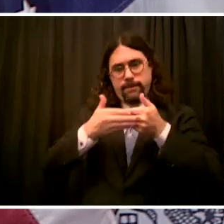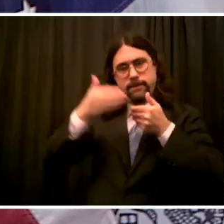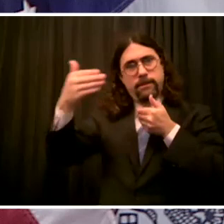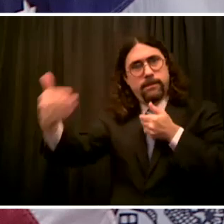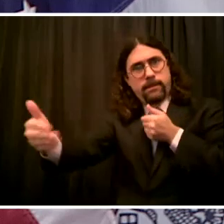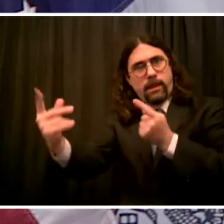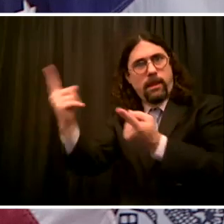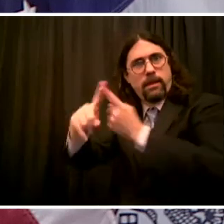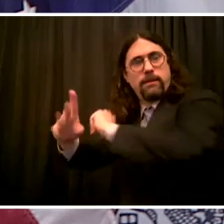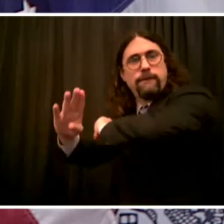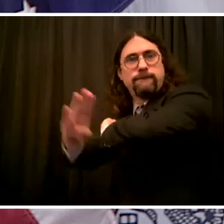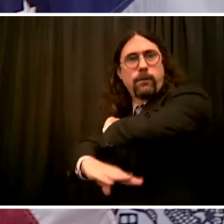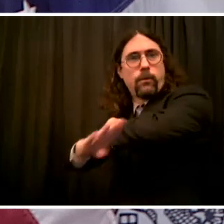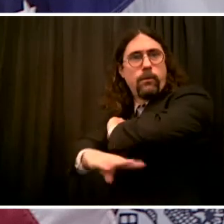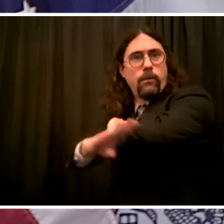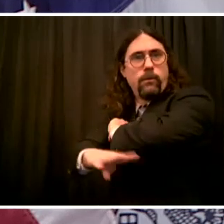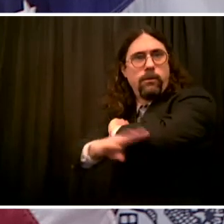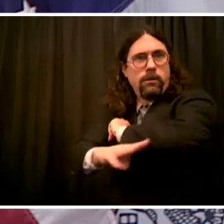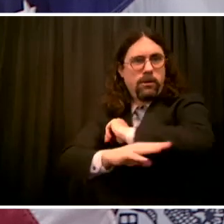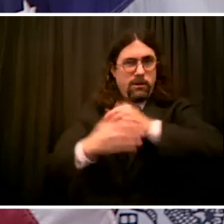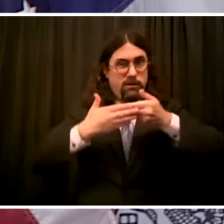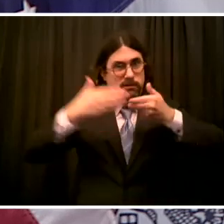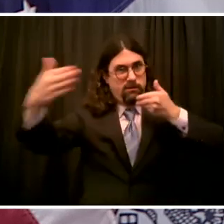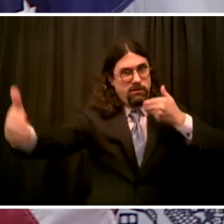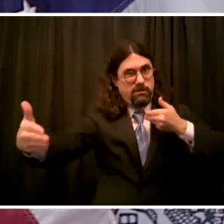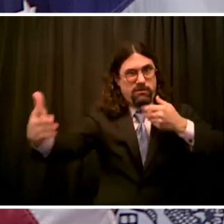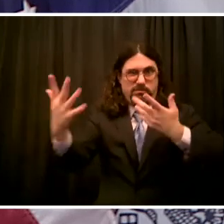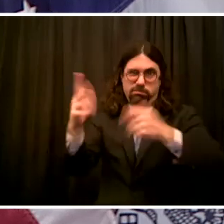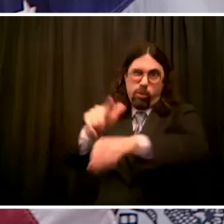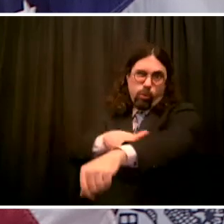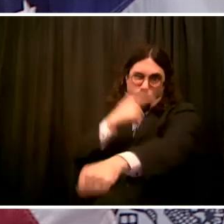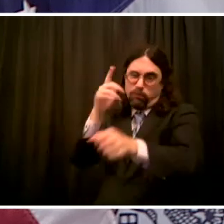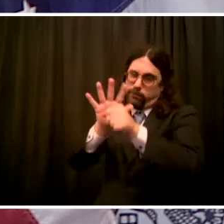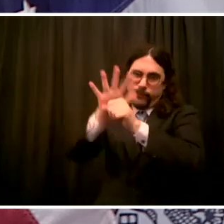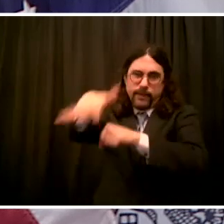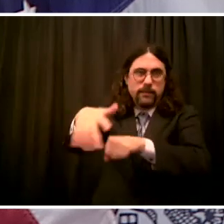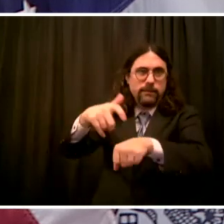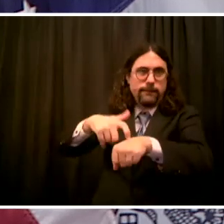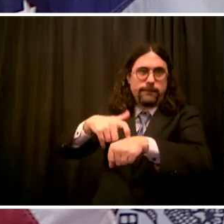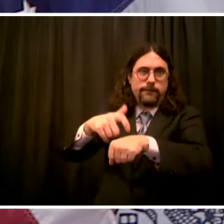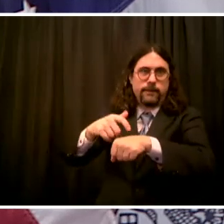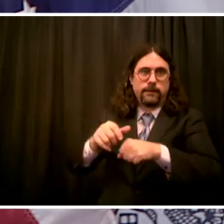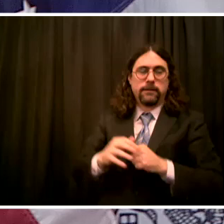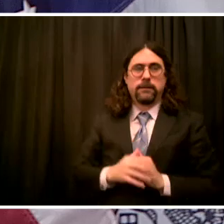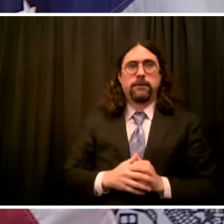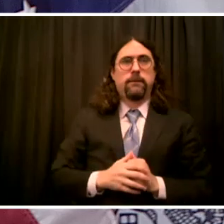REOPENING. SO, THAT'S A LONG